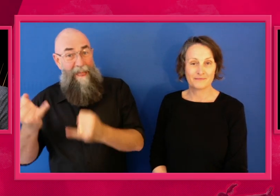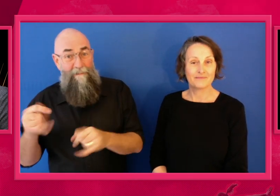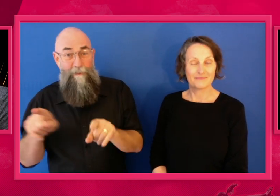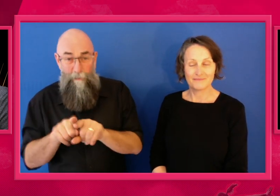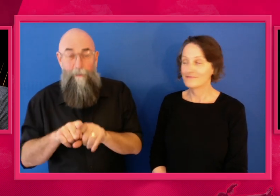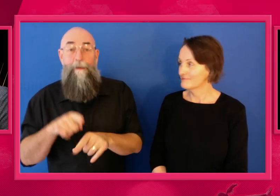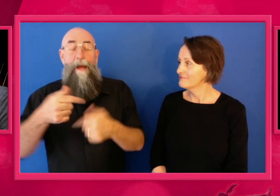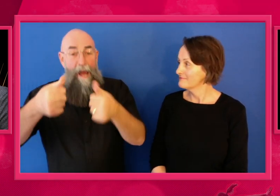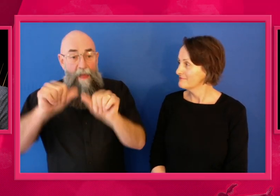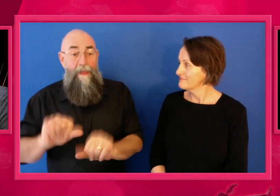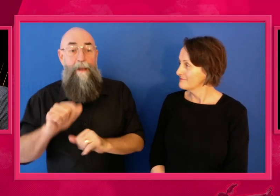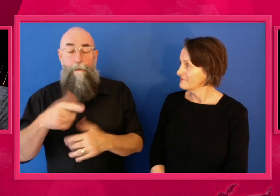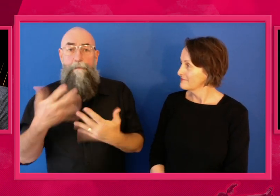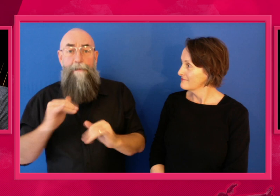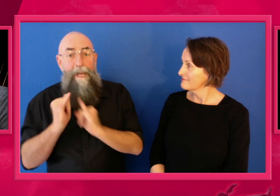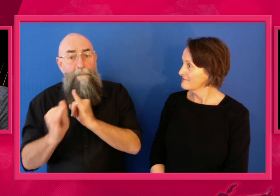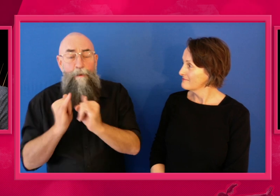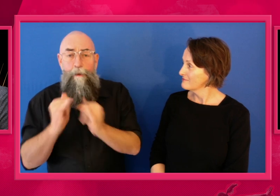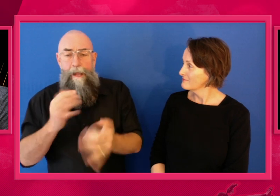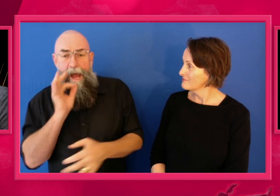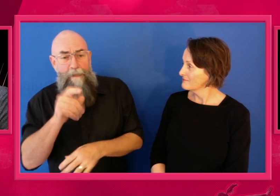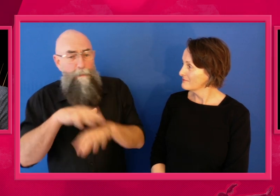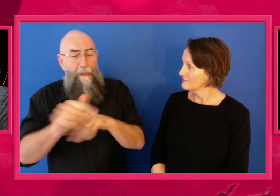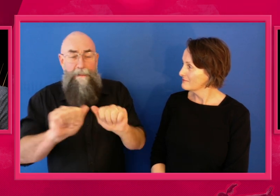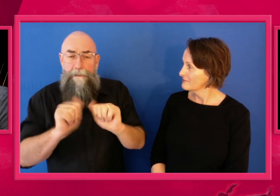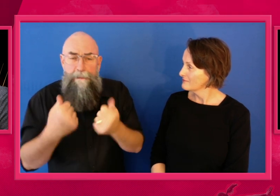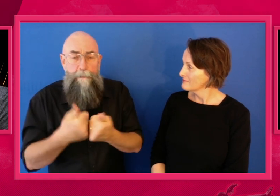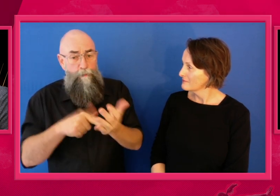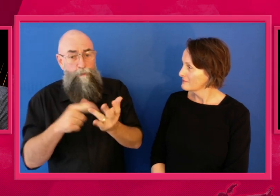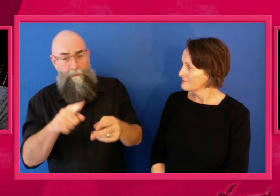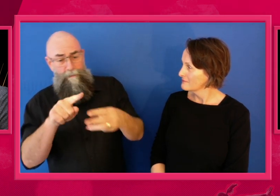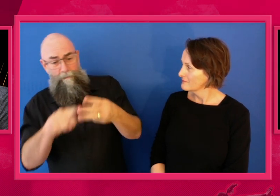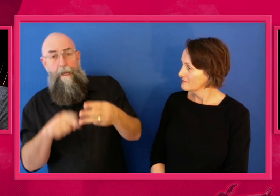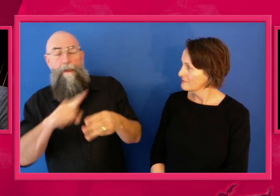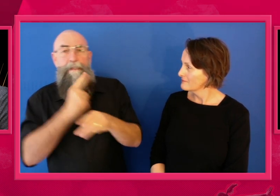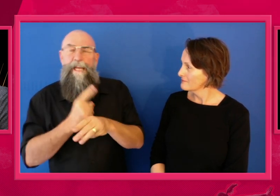about her team and she goes, this is, this is not just a team, they are my family. Georgie Tunny: Yes.